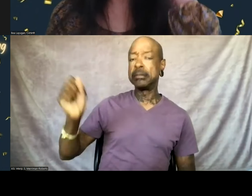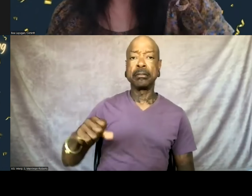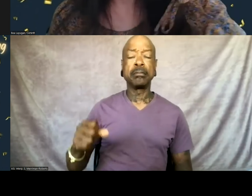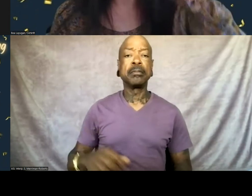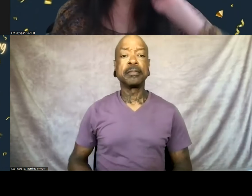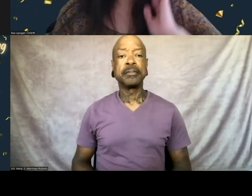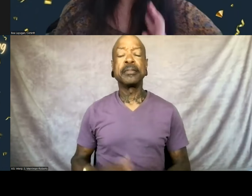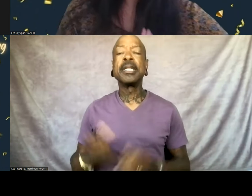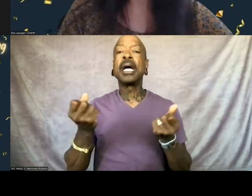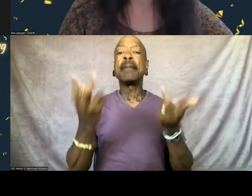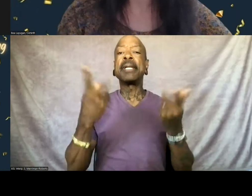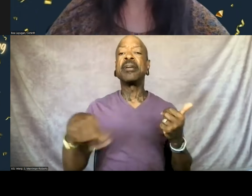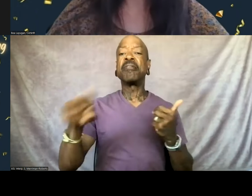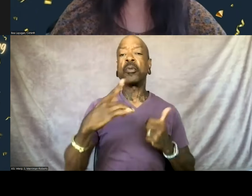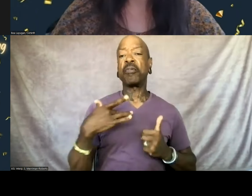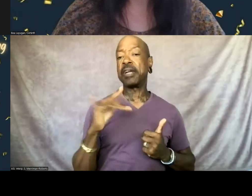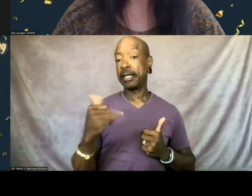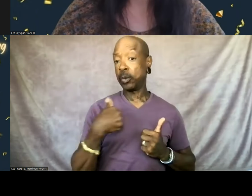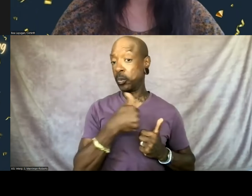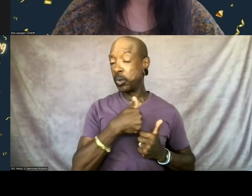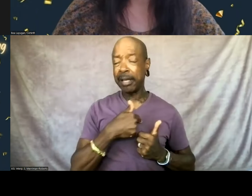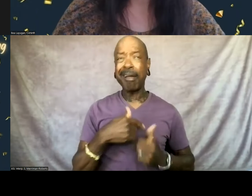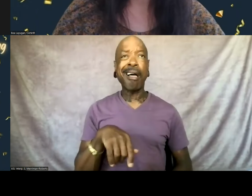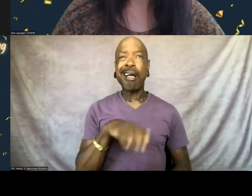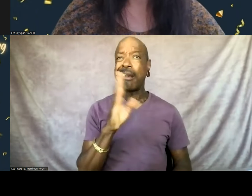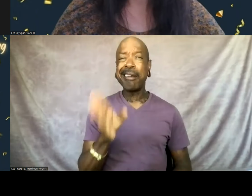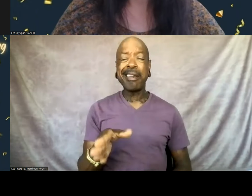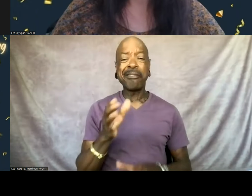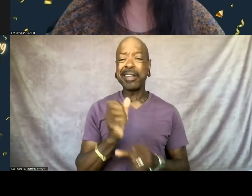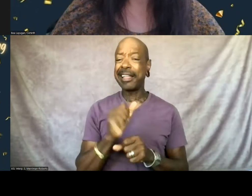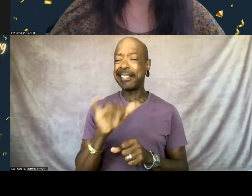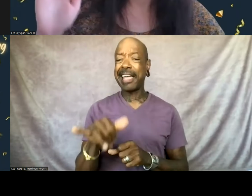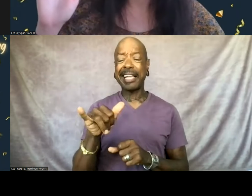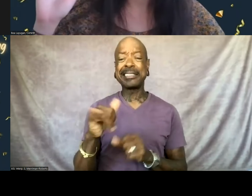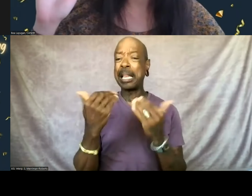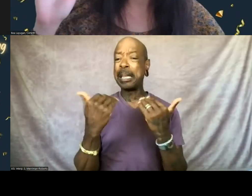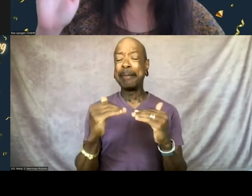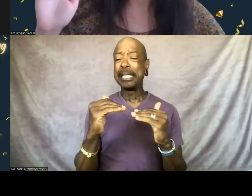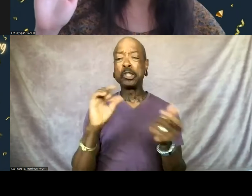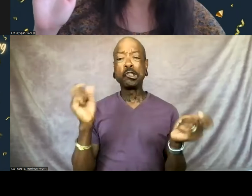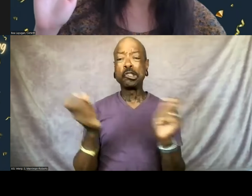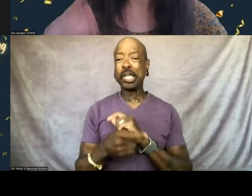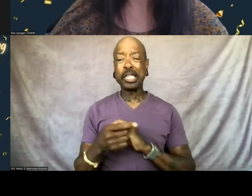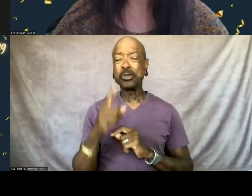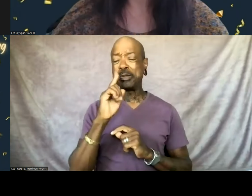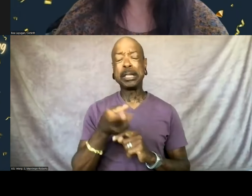» Yes. » Yes. » Yes. Absolutely. » JESSICA LEHMAN: And how many